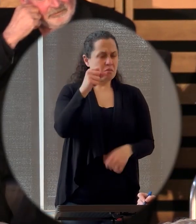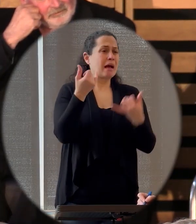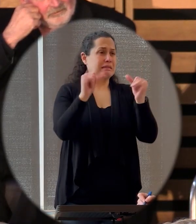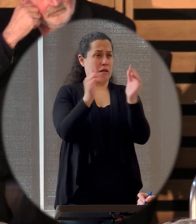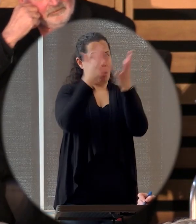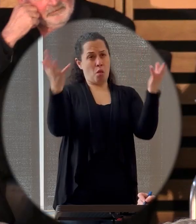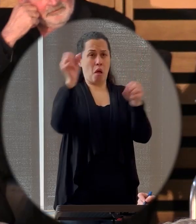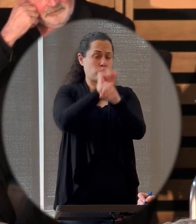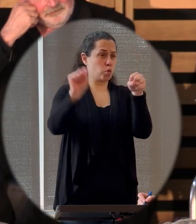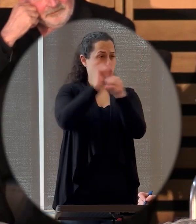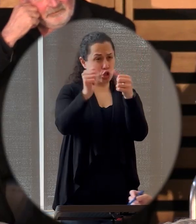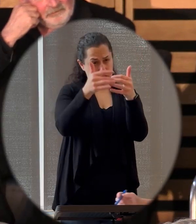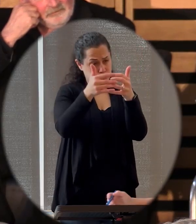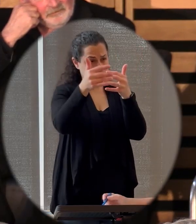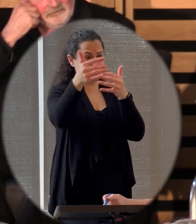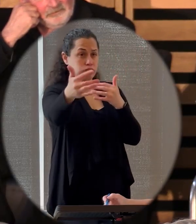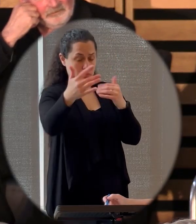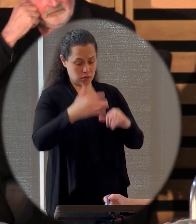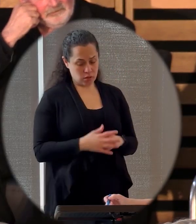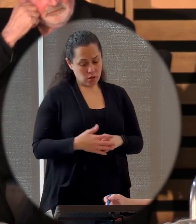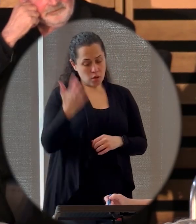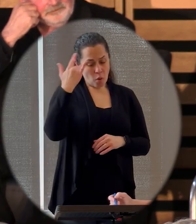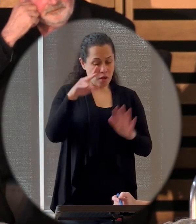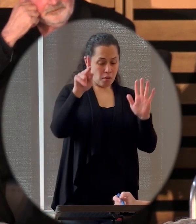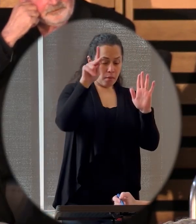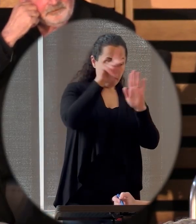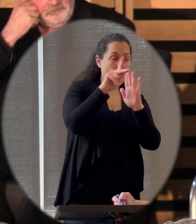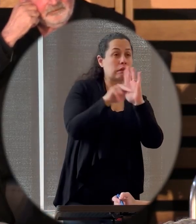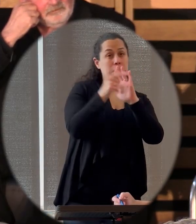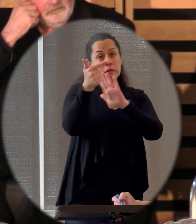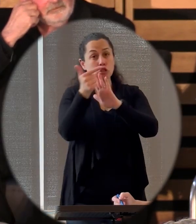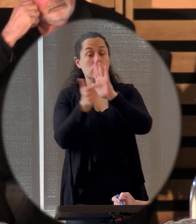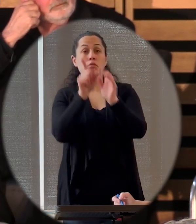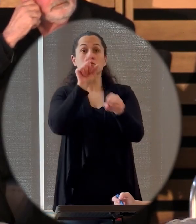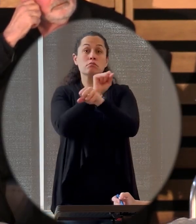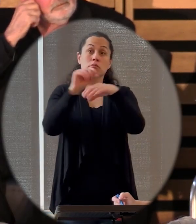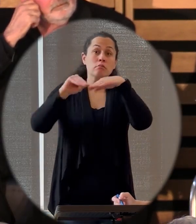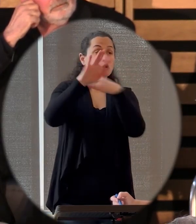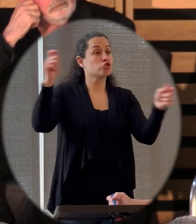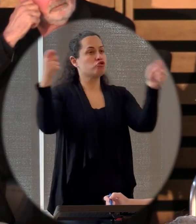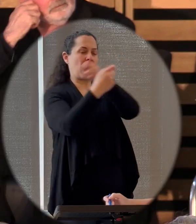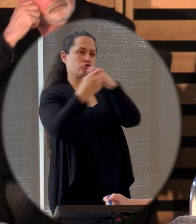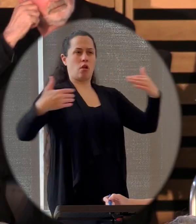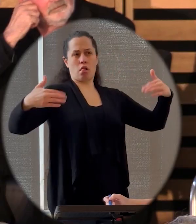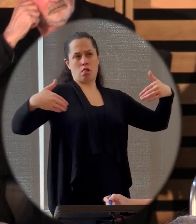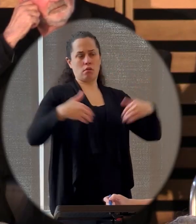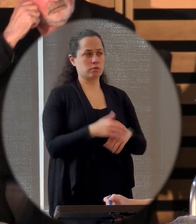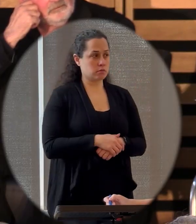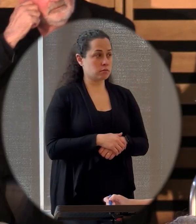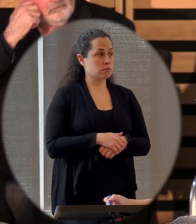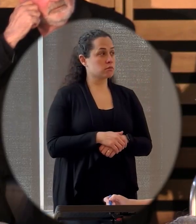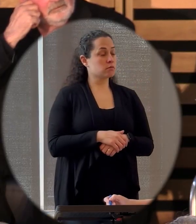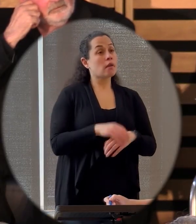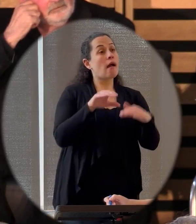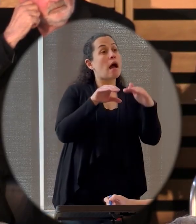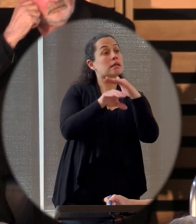policy and legislation haven't translated yet into meaningful change. Accessible housing remains an